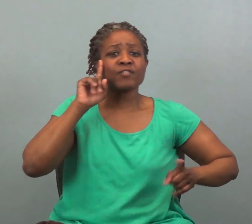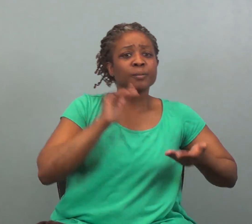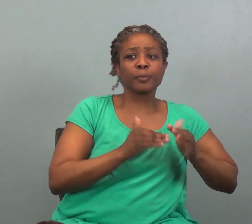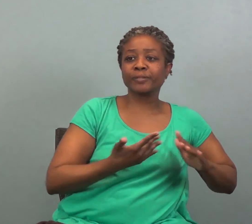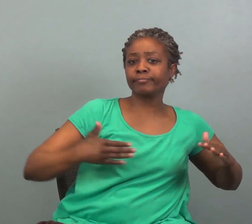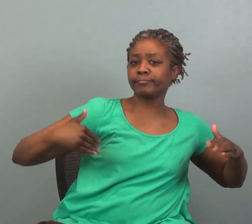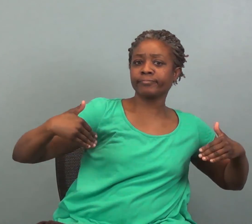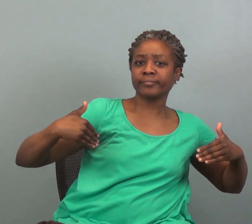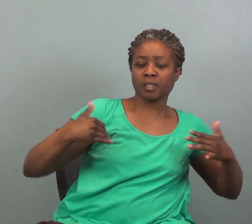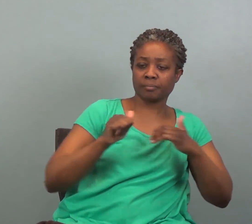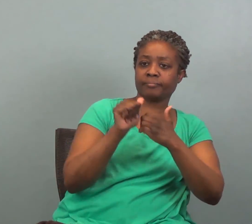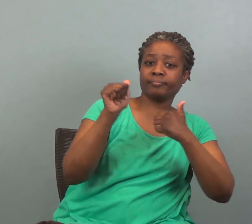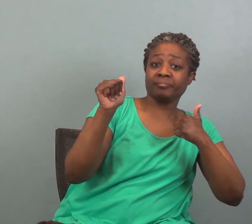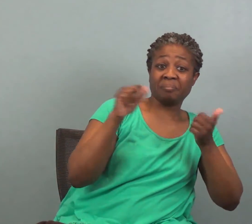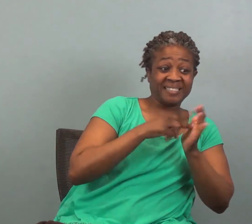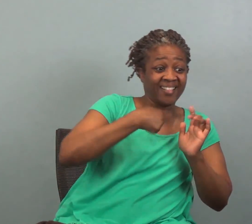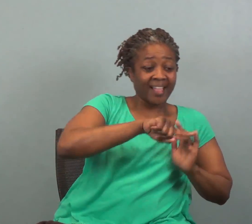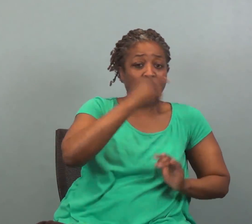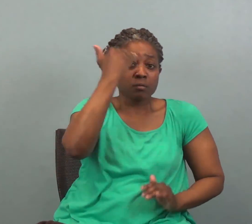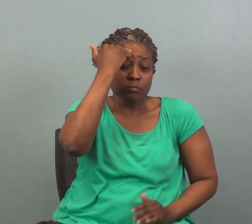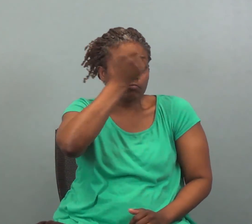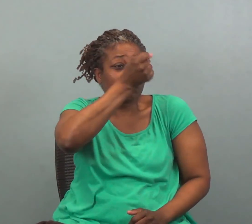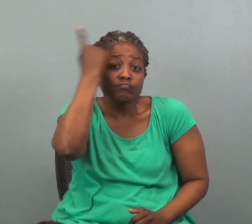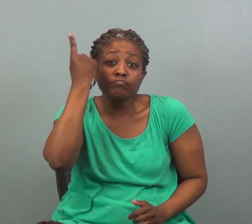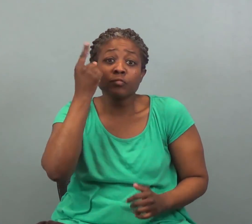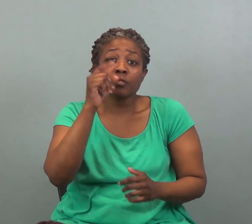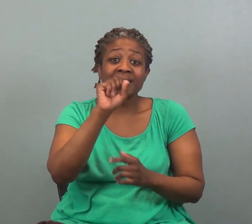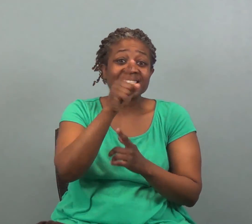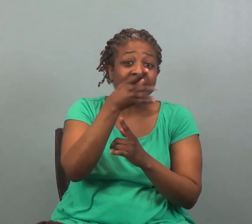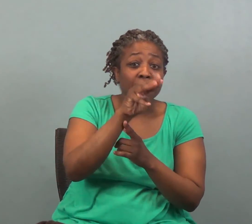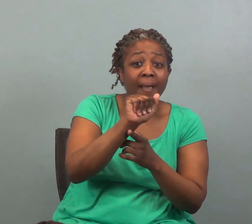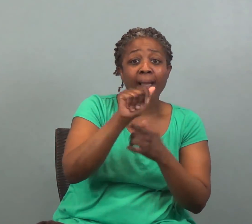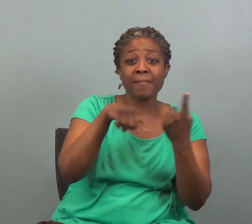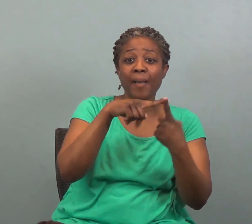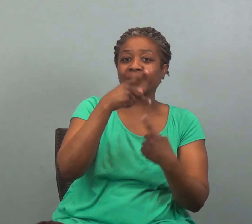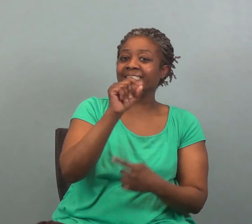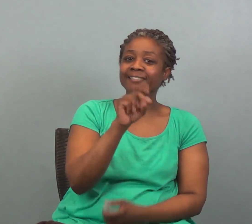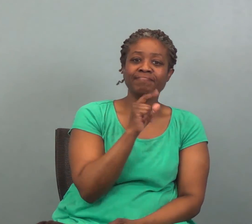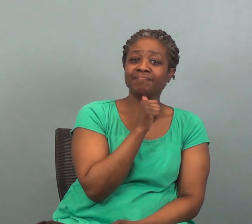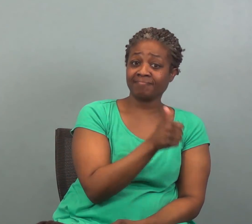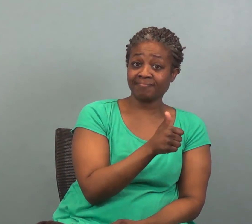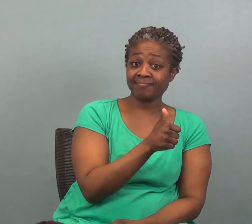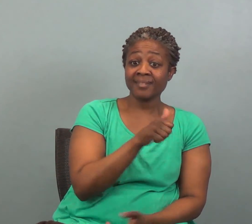The Deaf community, on the other hand, hasn't been affected by the push to end the stigma. The community largely doesn't know about or understand the stigma surrounding PTSD.